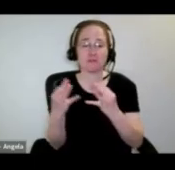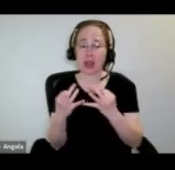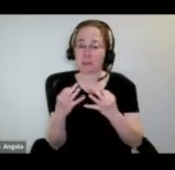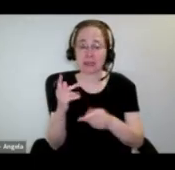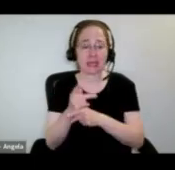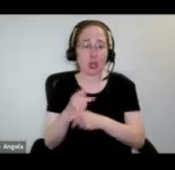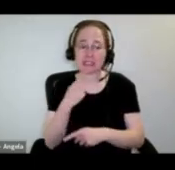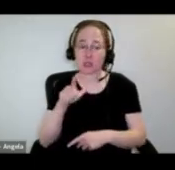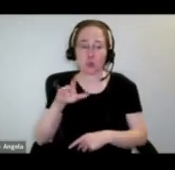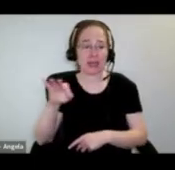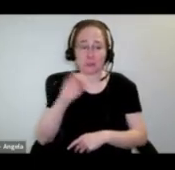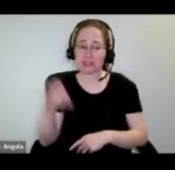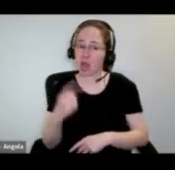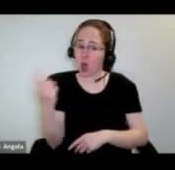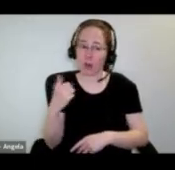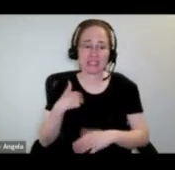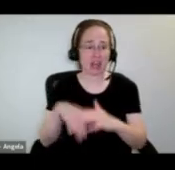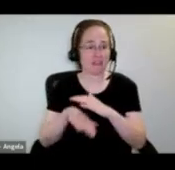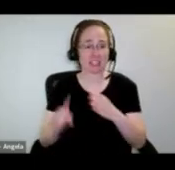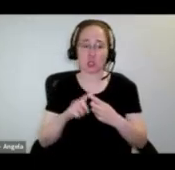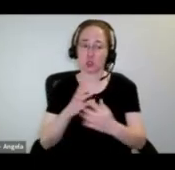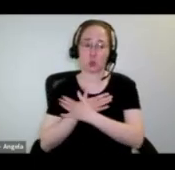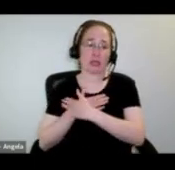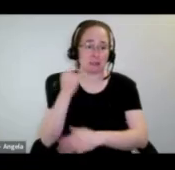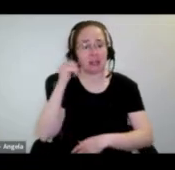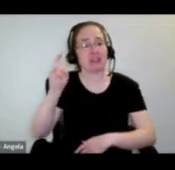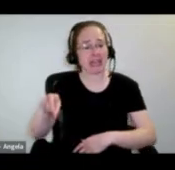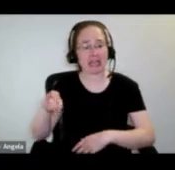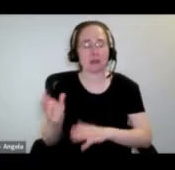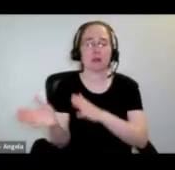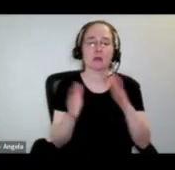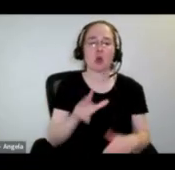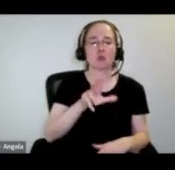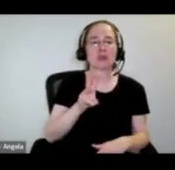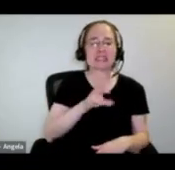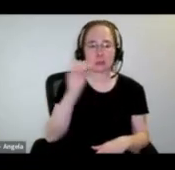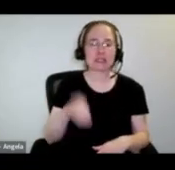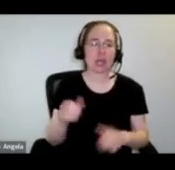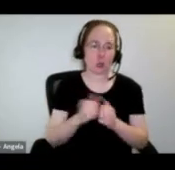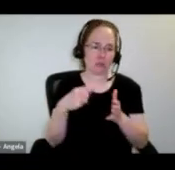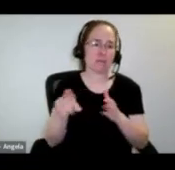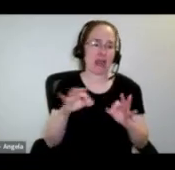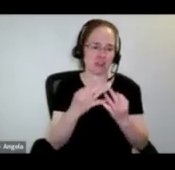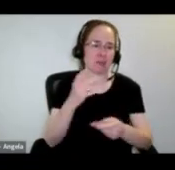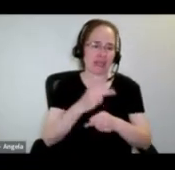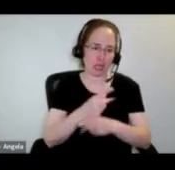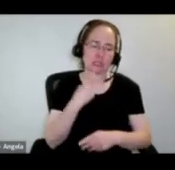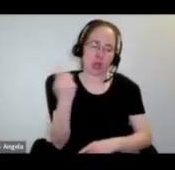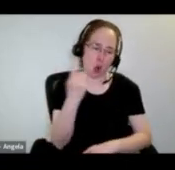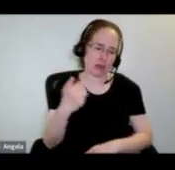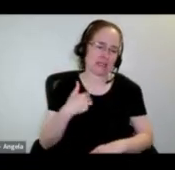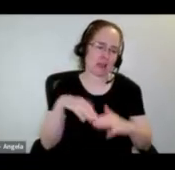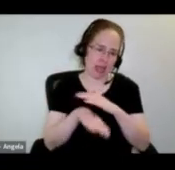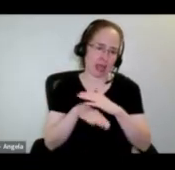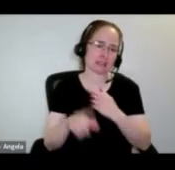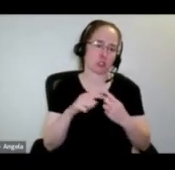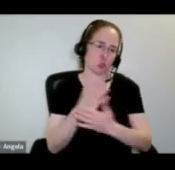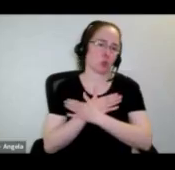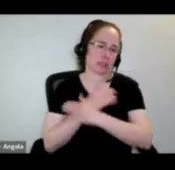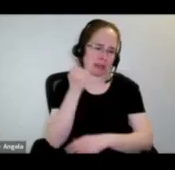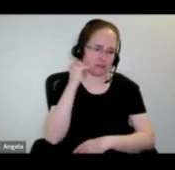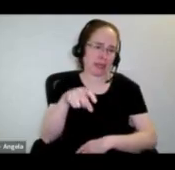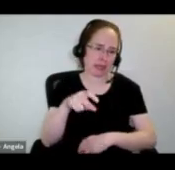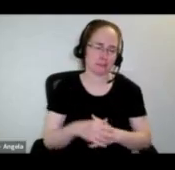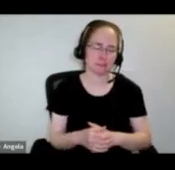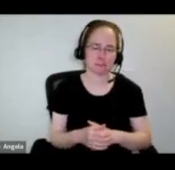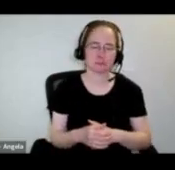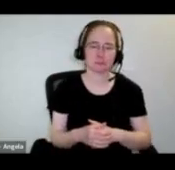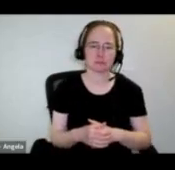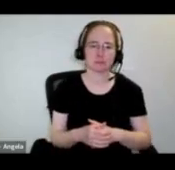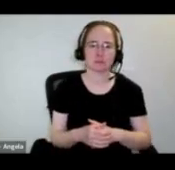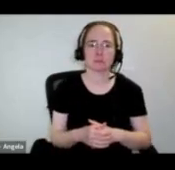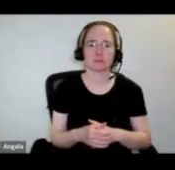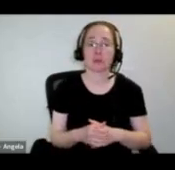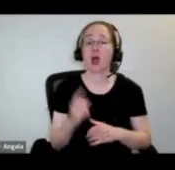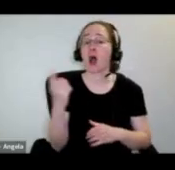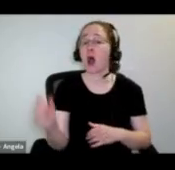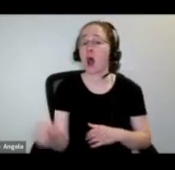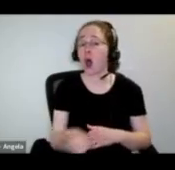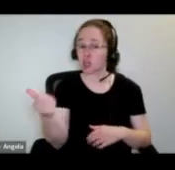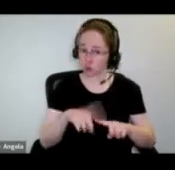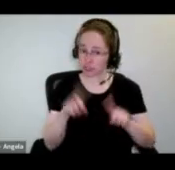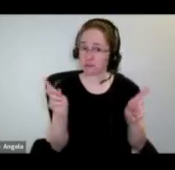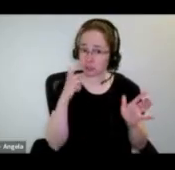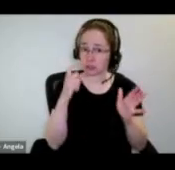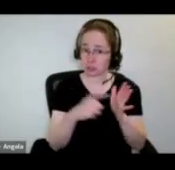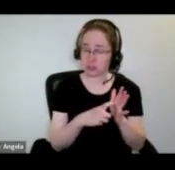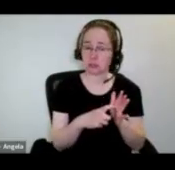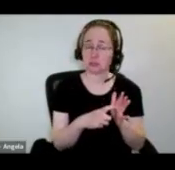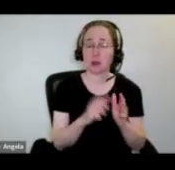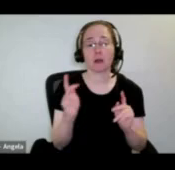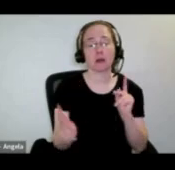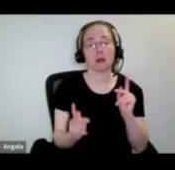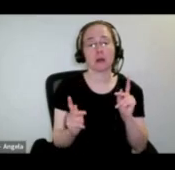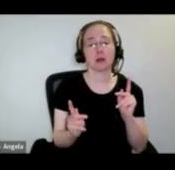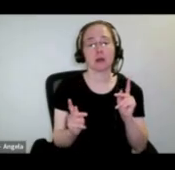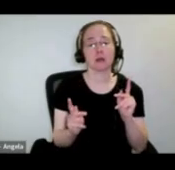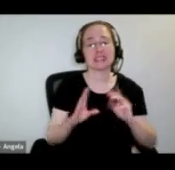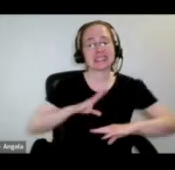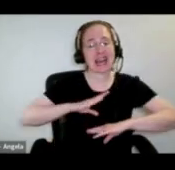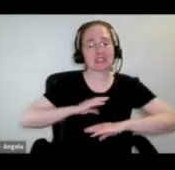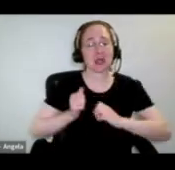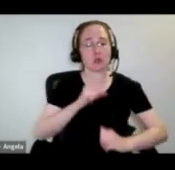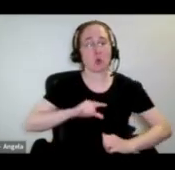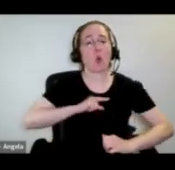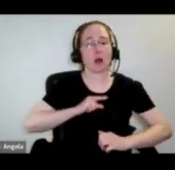Laura Vegas: Those who have, no paid family caregivers responded 29% that they always have access to respite when they need it, while 36% of those with paid family caregivers said that they always have access to respite when they need it. Another difference we found was.